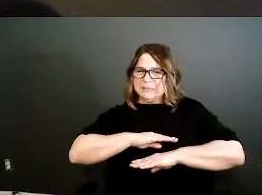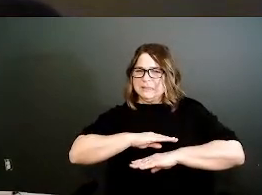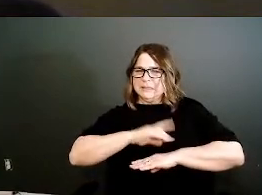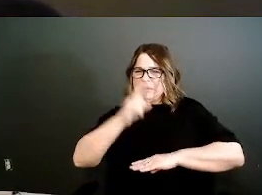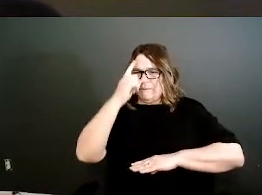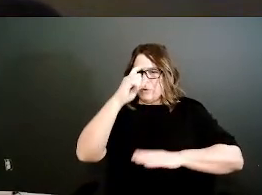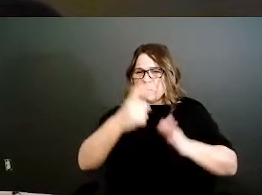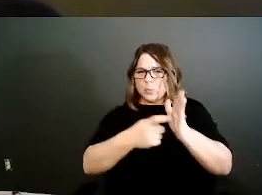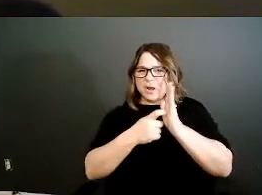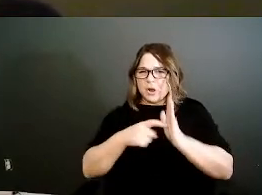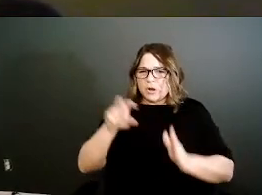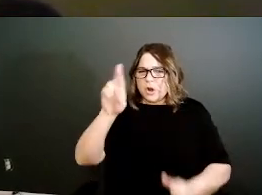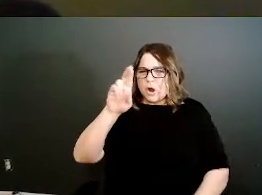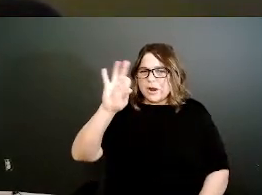MAYBE JUST SOMETHING TO TAG FOR FUTURE FOLLOW-UP.